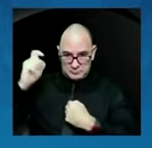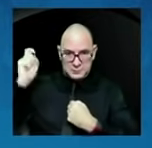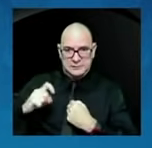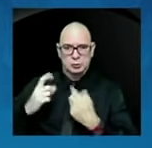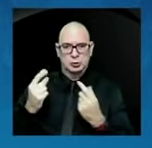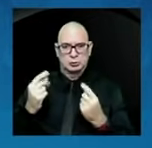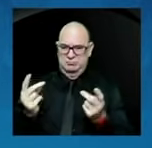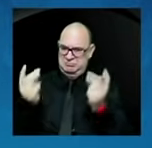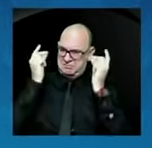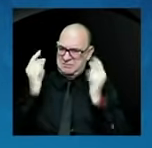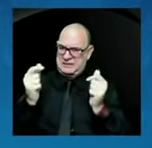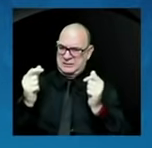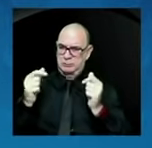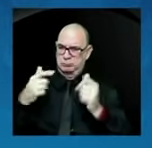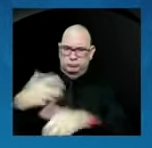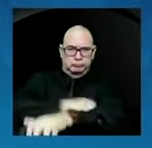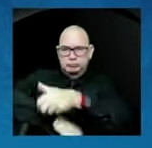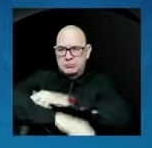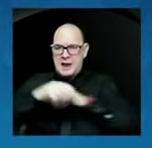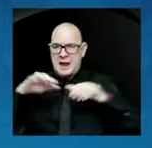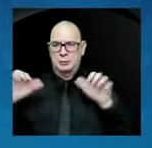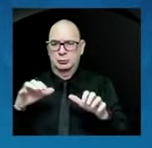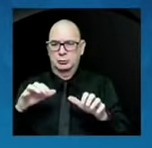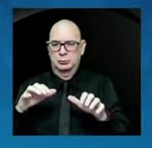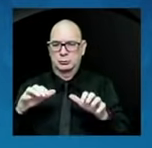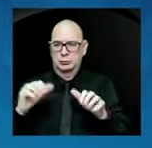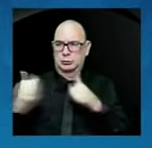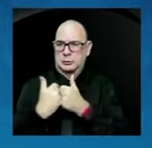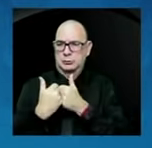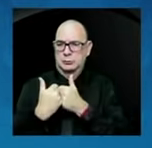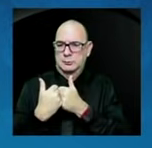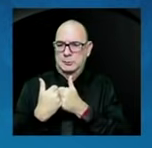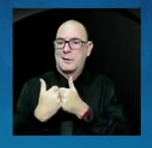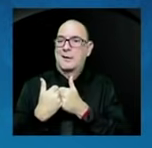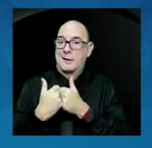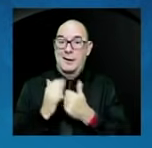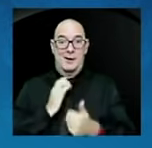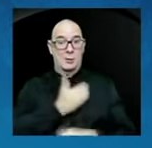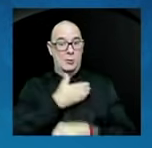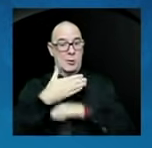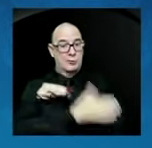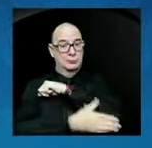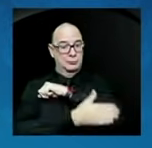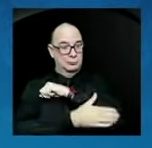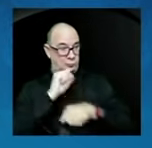HREAT AND WE MUST TAKE